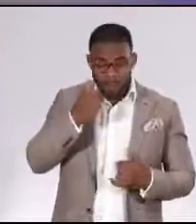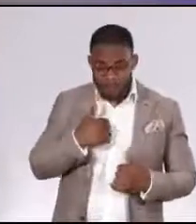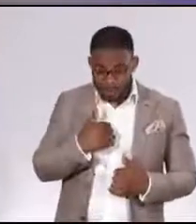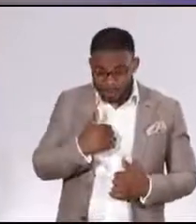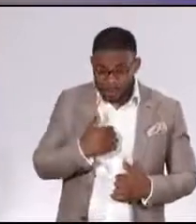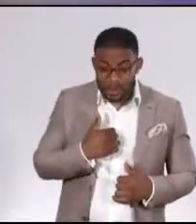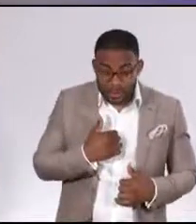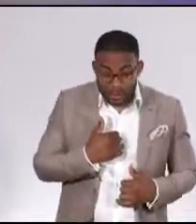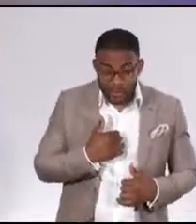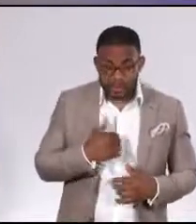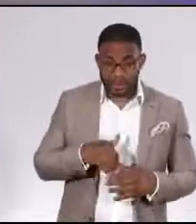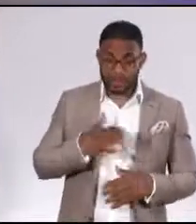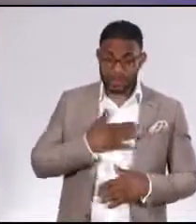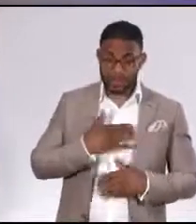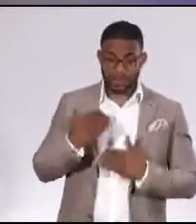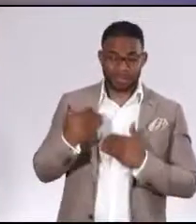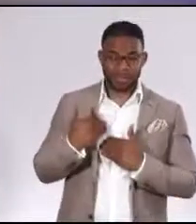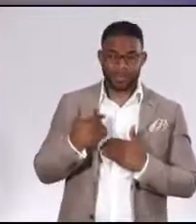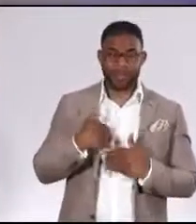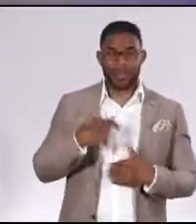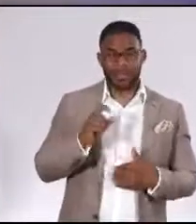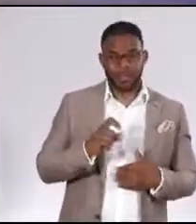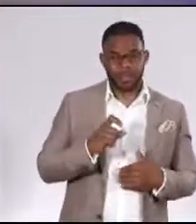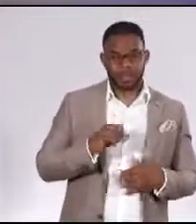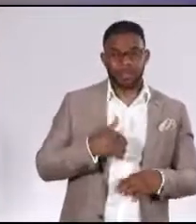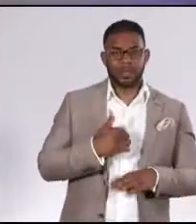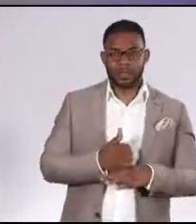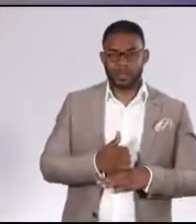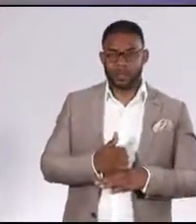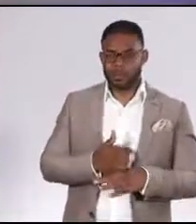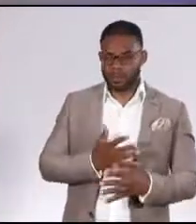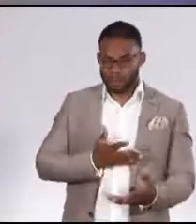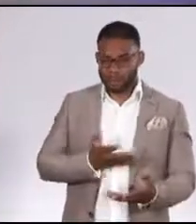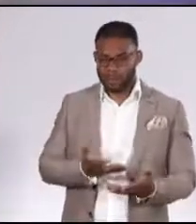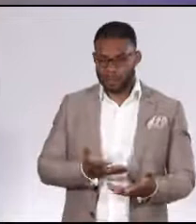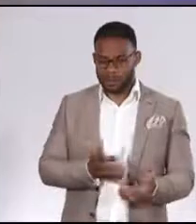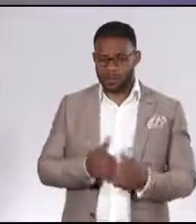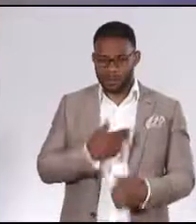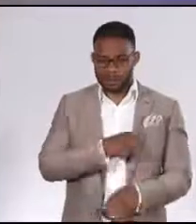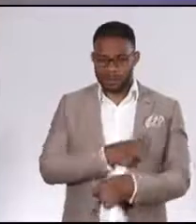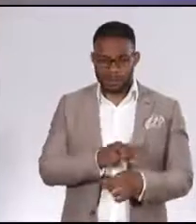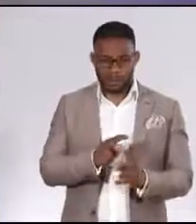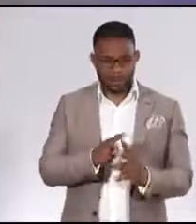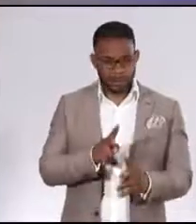In my job, I have to establish report with my patients in a very stressful time,